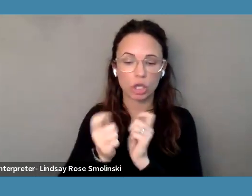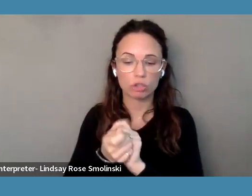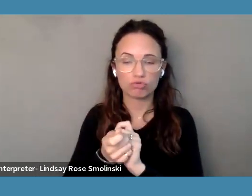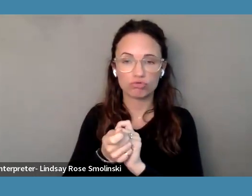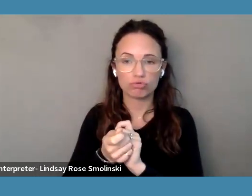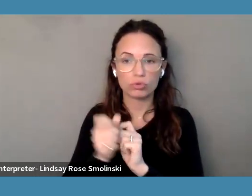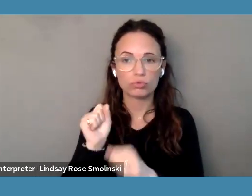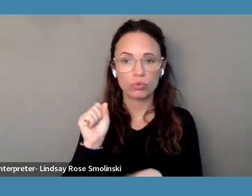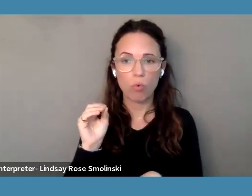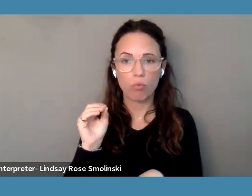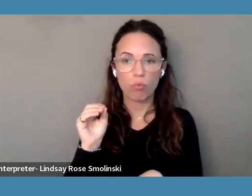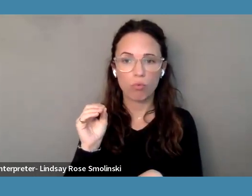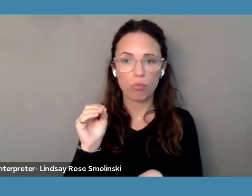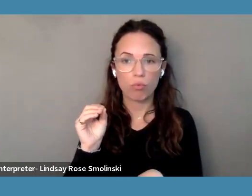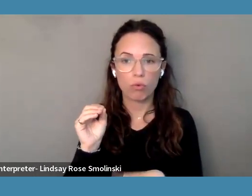So if